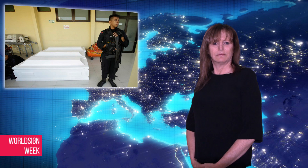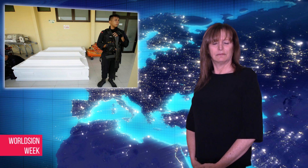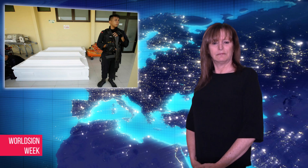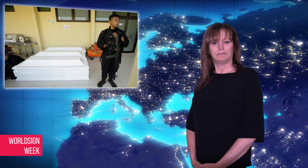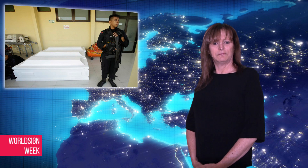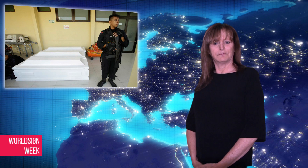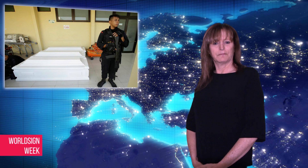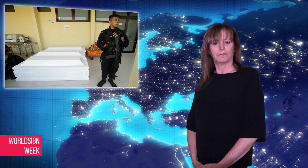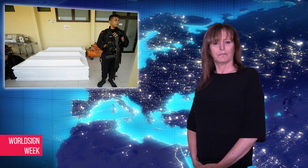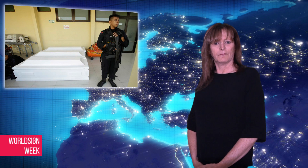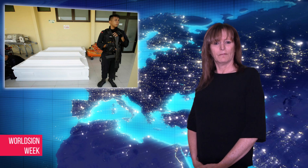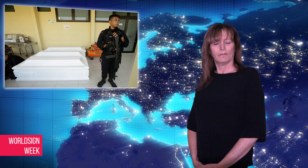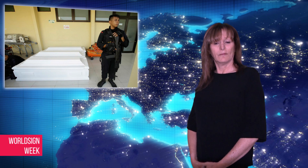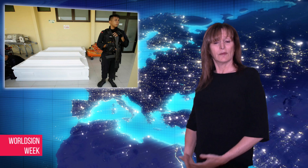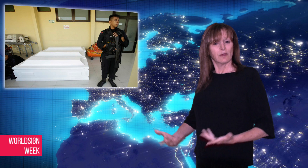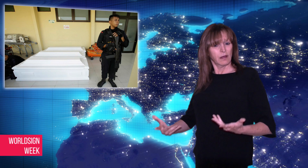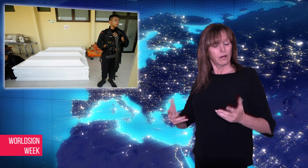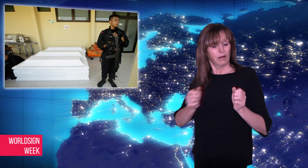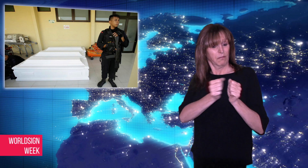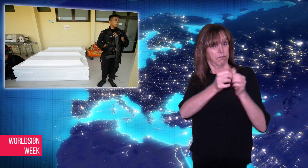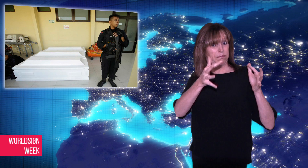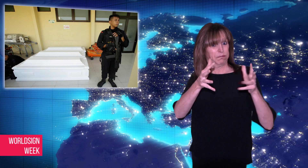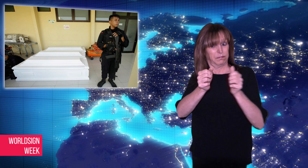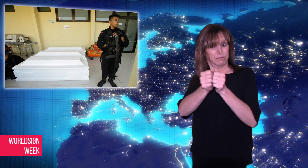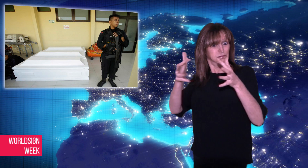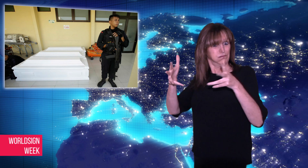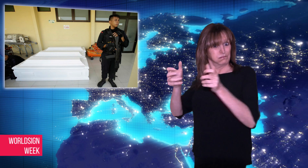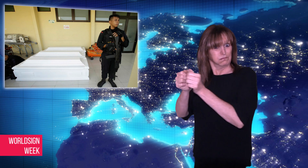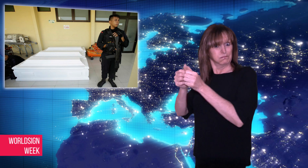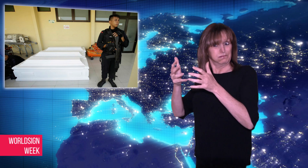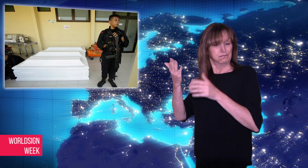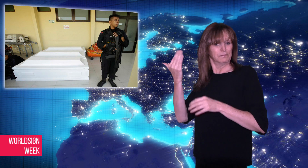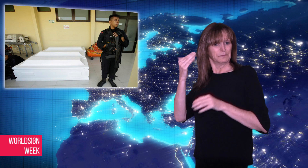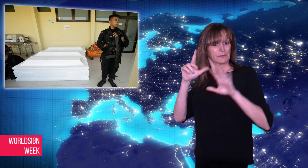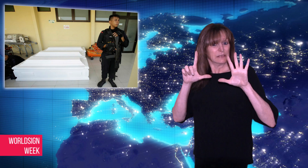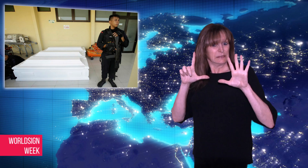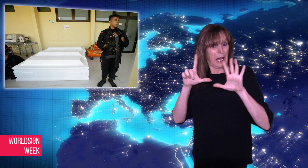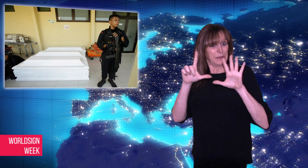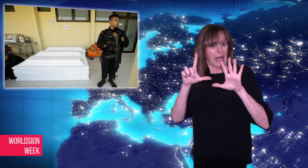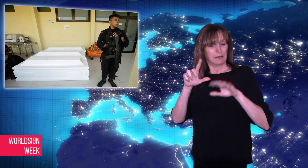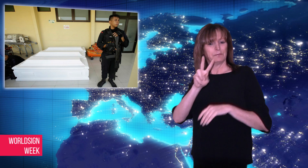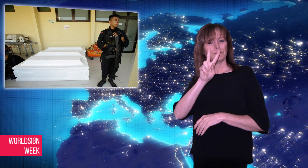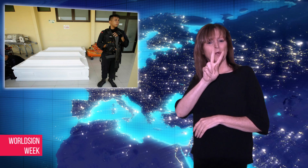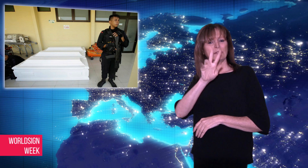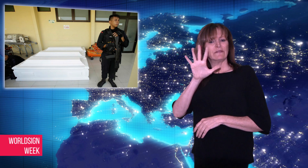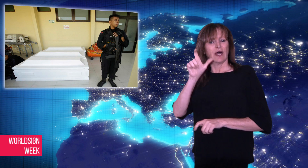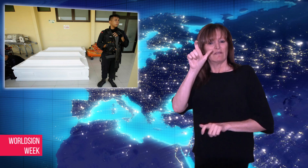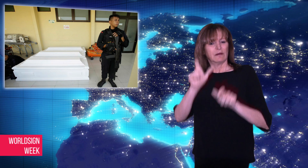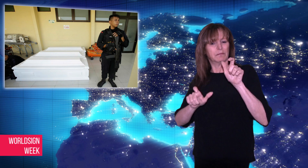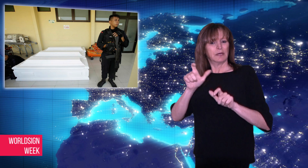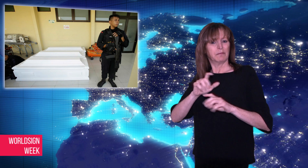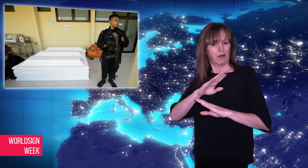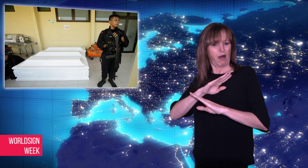Sunday, including the militants